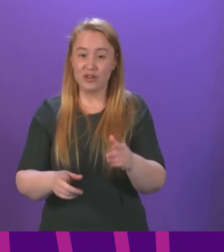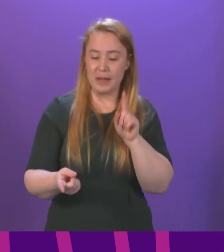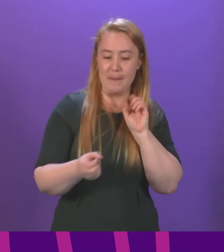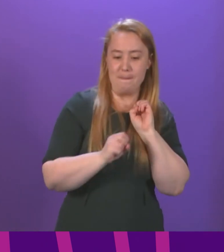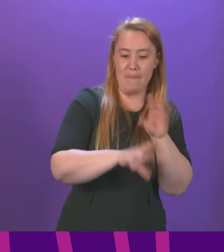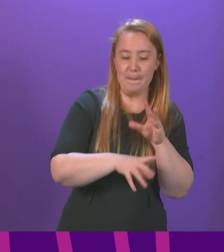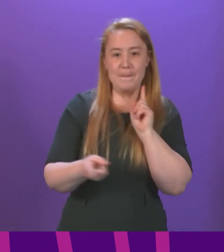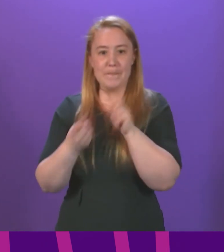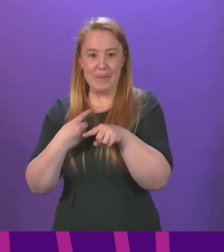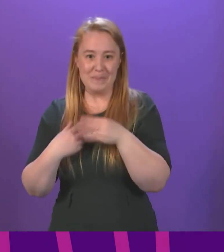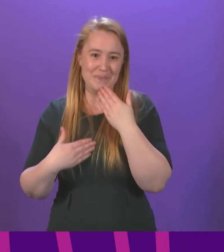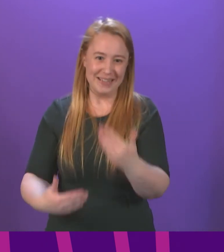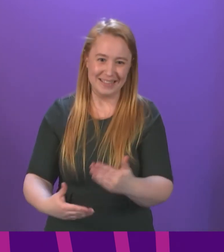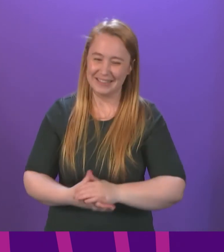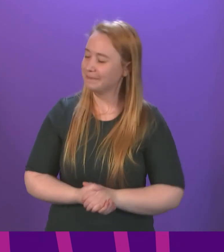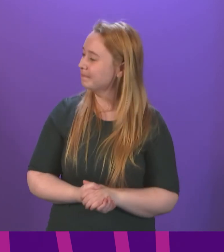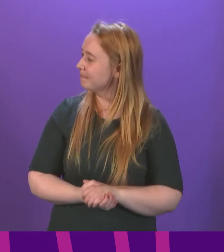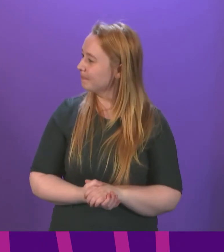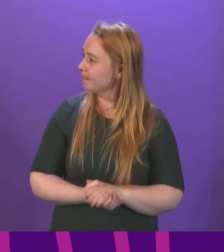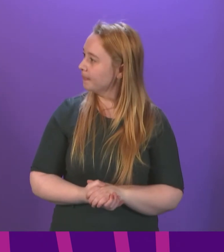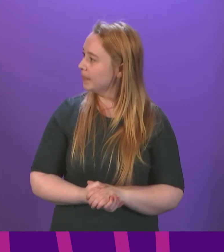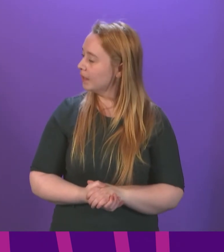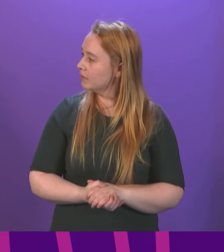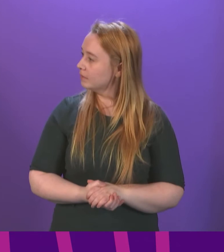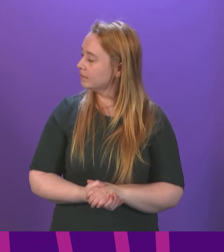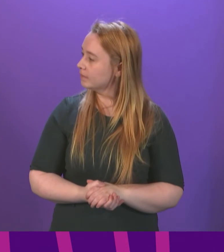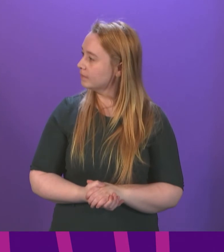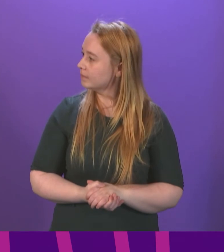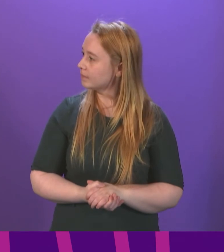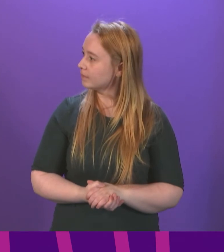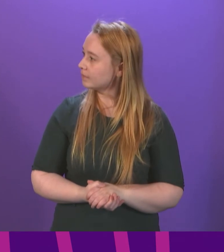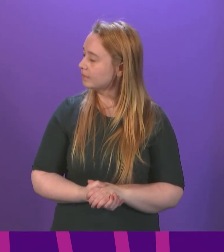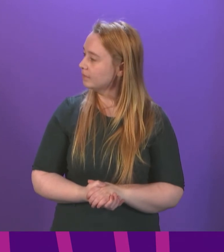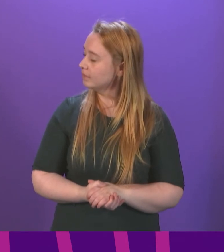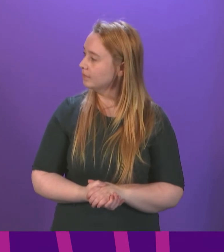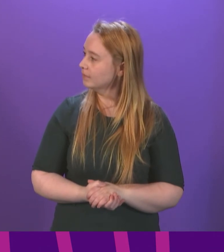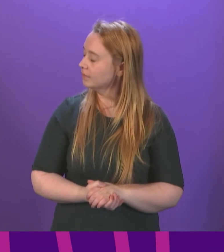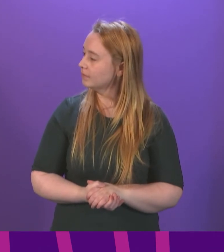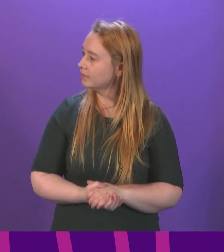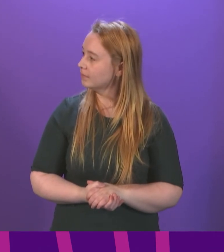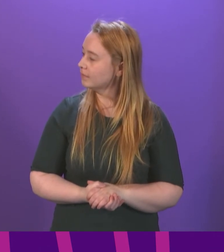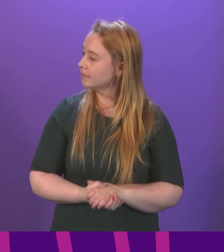Clare Adamson (Motherwell and Wishaw) (SNP): The virus has adapted, there are new variants